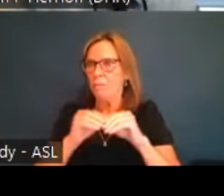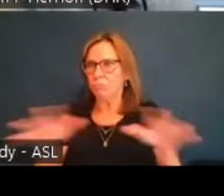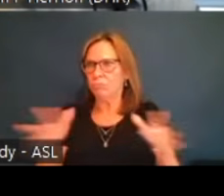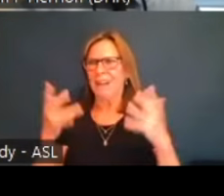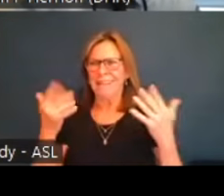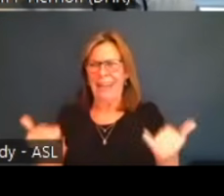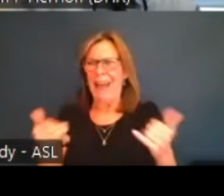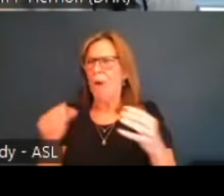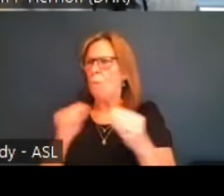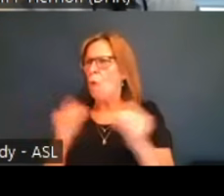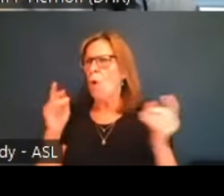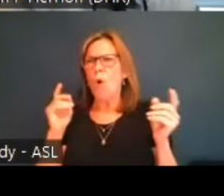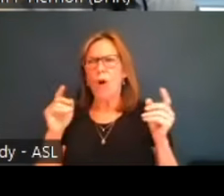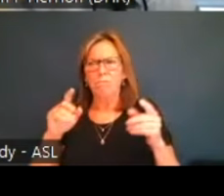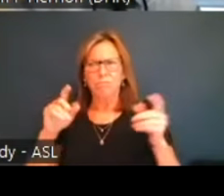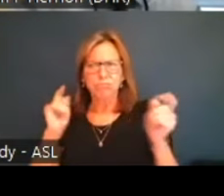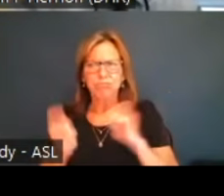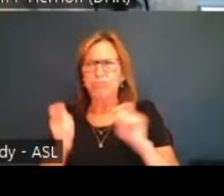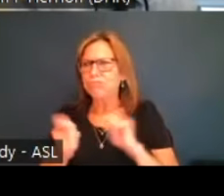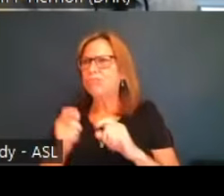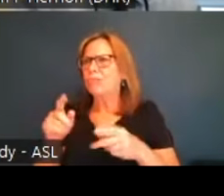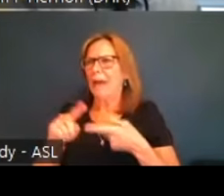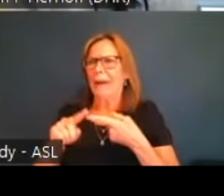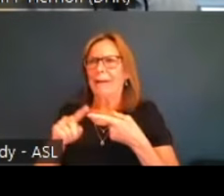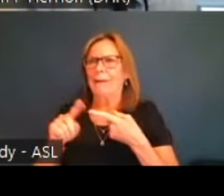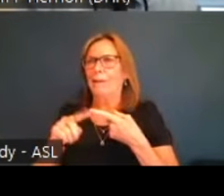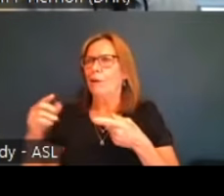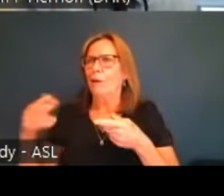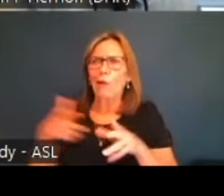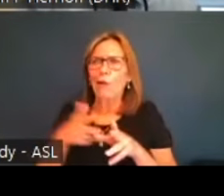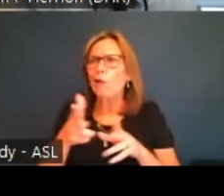Most places now provide this as a way of their staying in